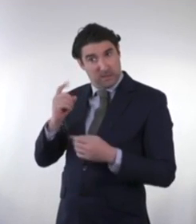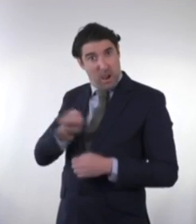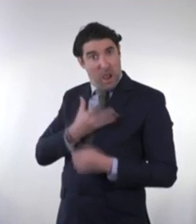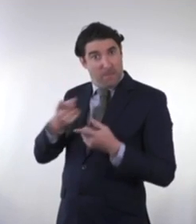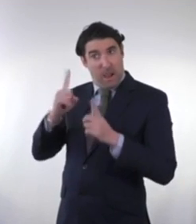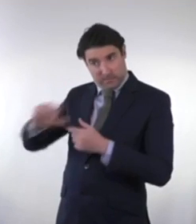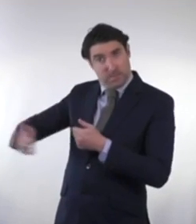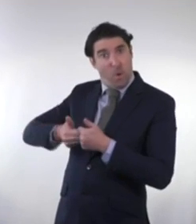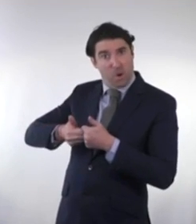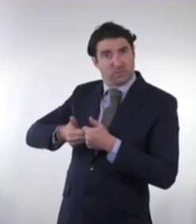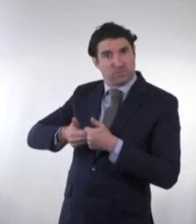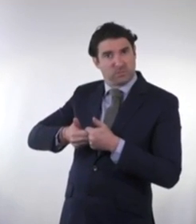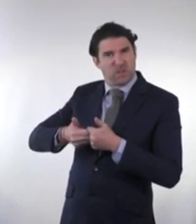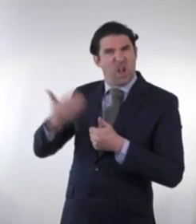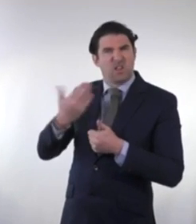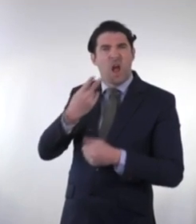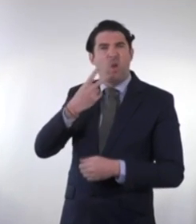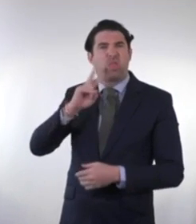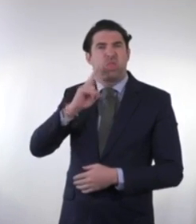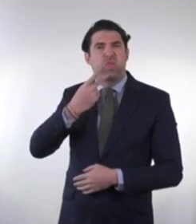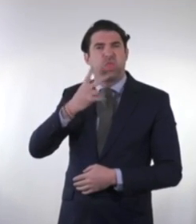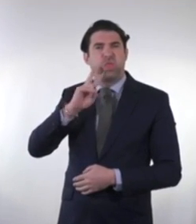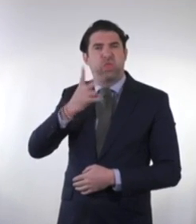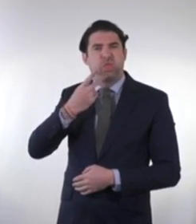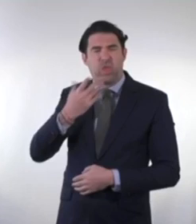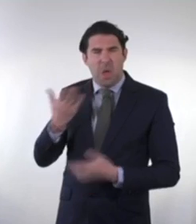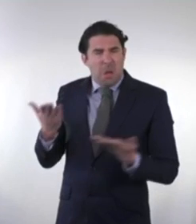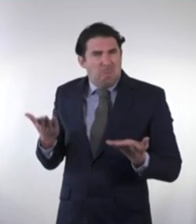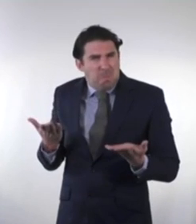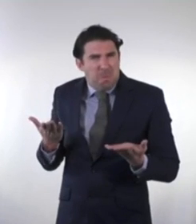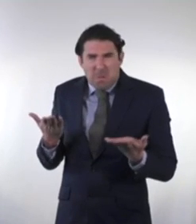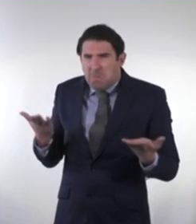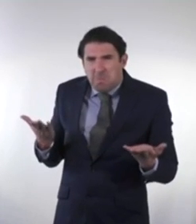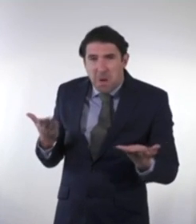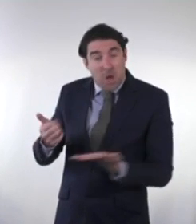but we think we can do it in such a way as to avoid desecrating our beautiful countryside